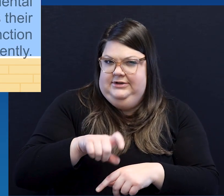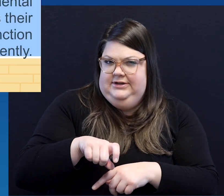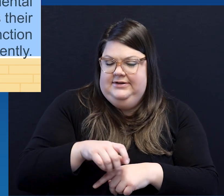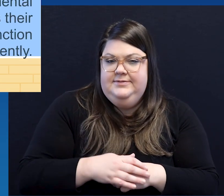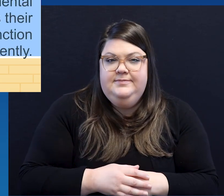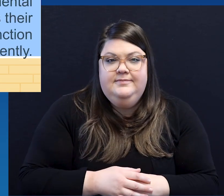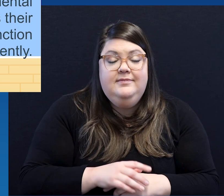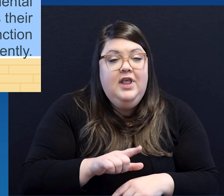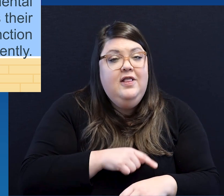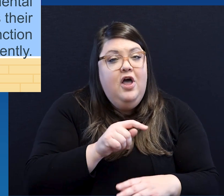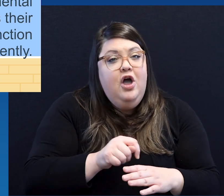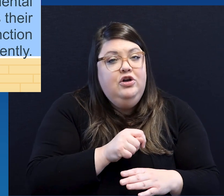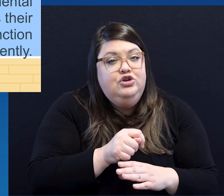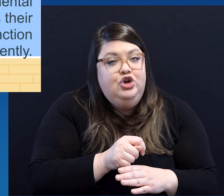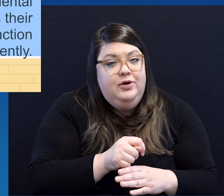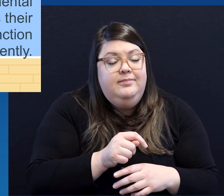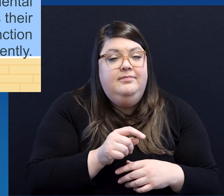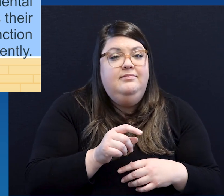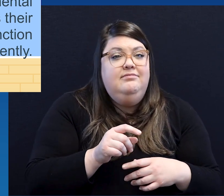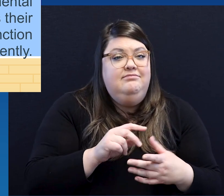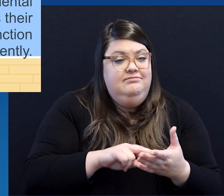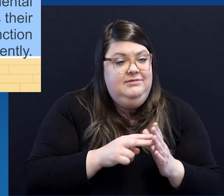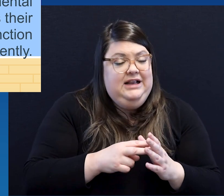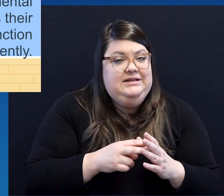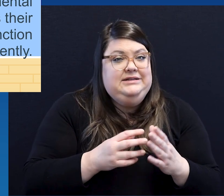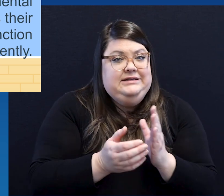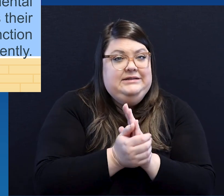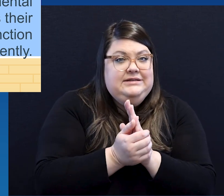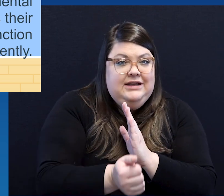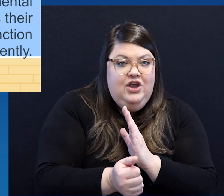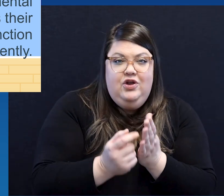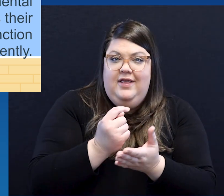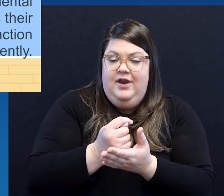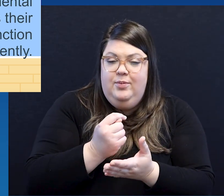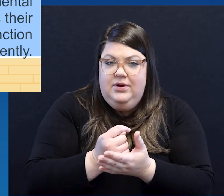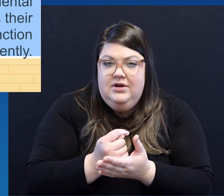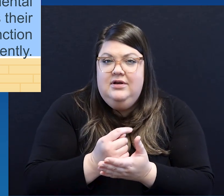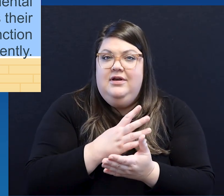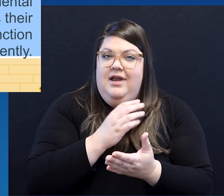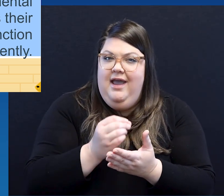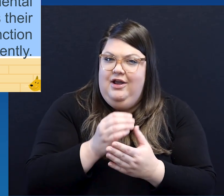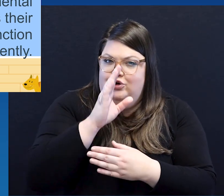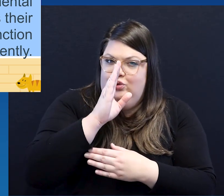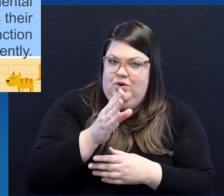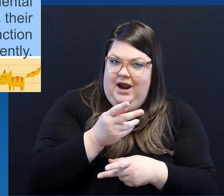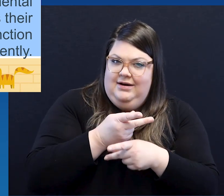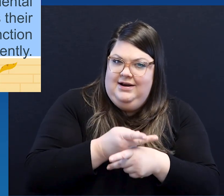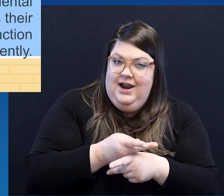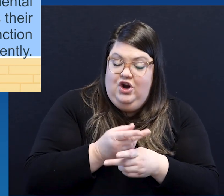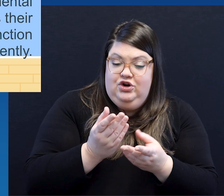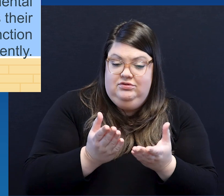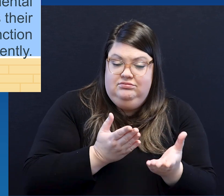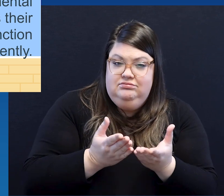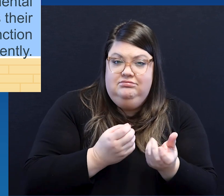Behavioral health care can be provided on a spectrum with a range in treatment, intensity, and duration based upon a person's needs.